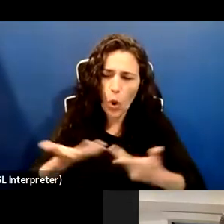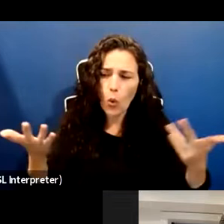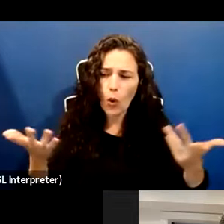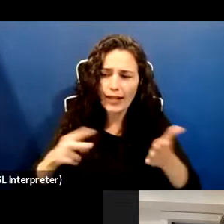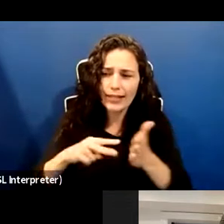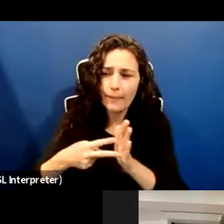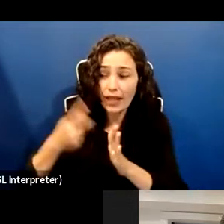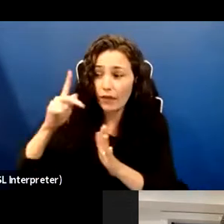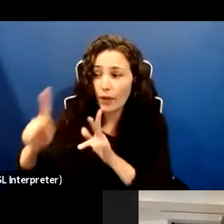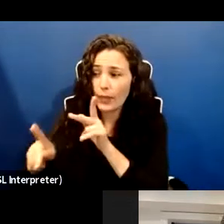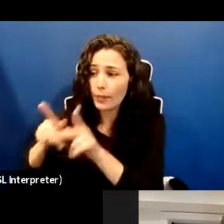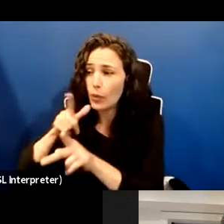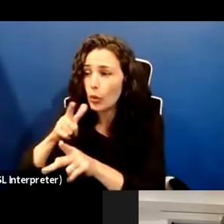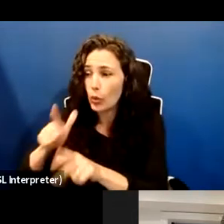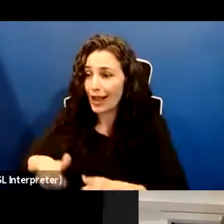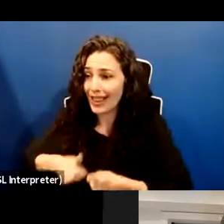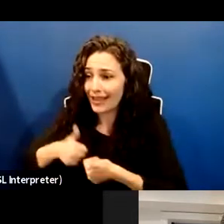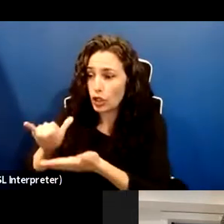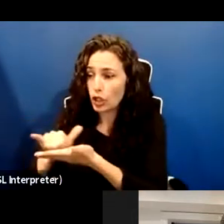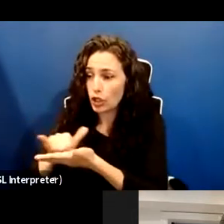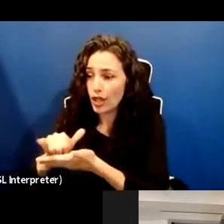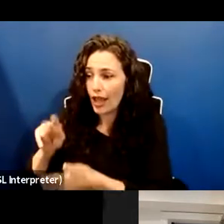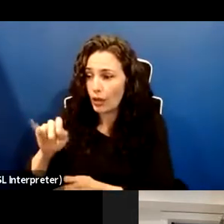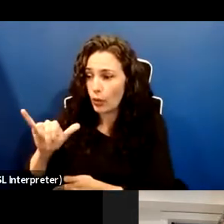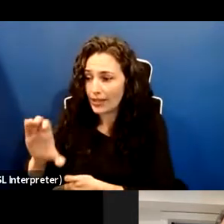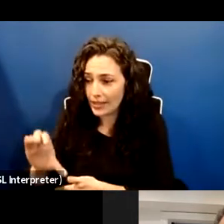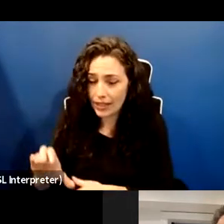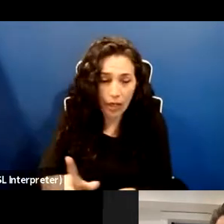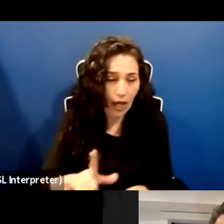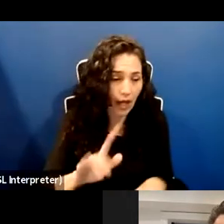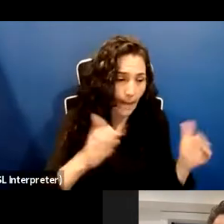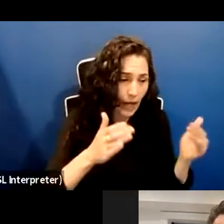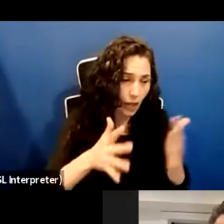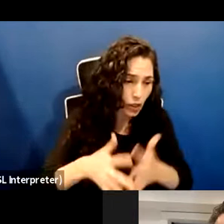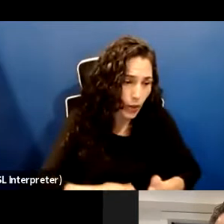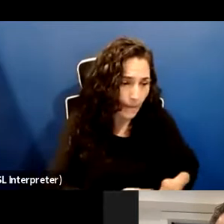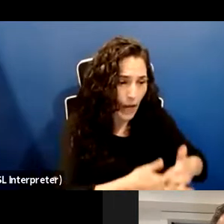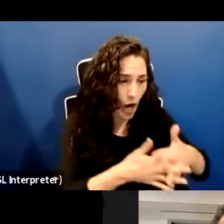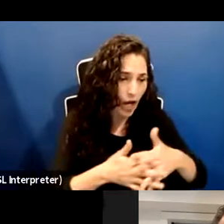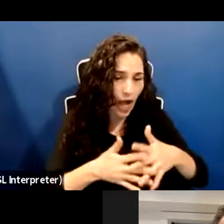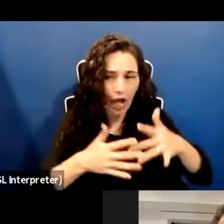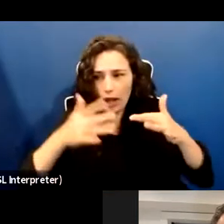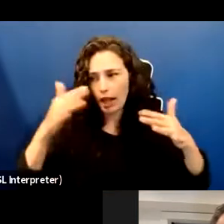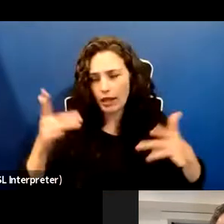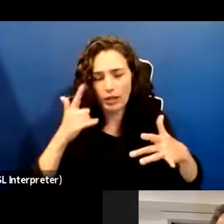and who live in America, where humans is world, you just get this connection, you know, macro and micro.